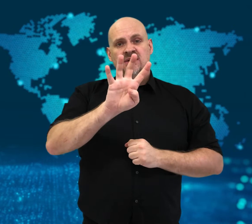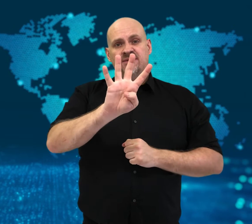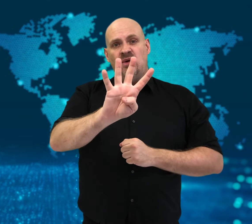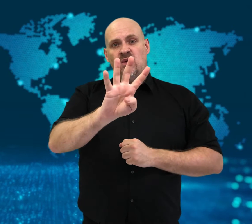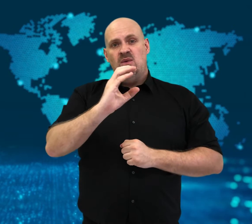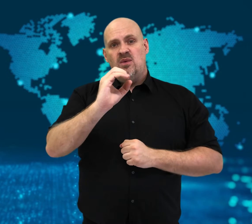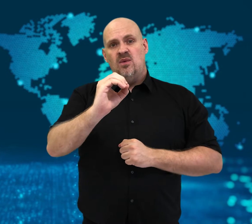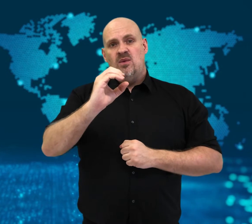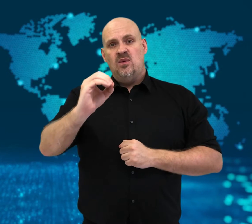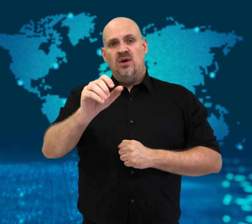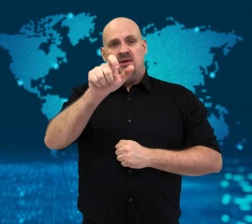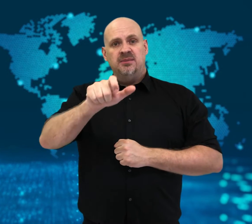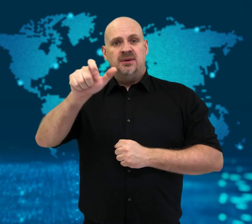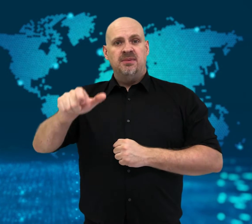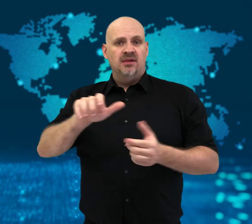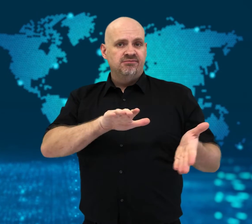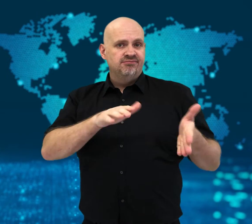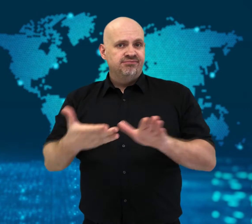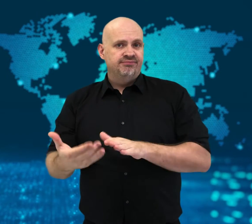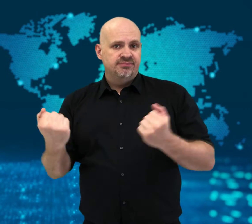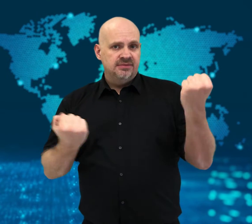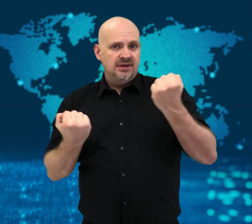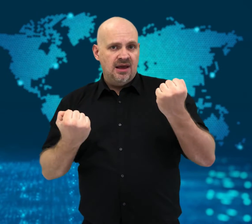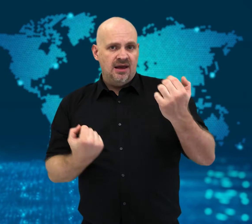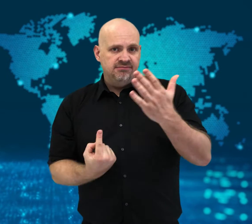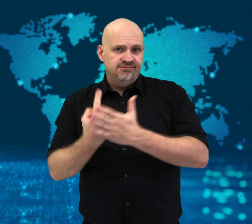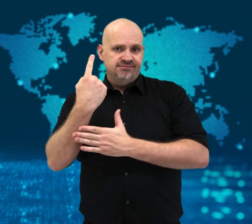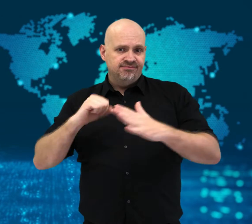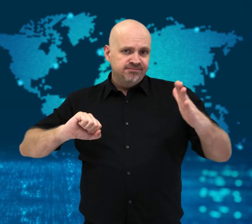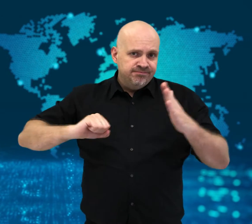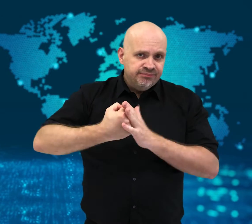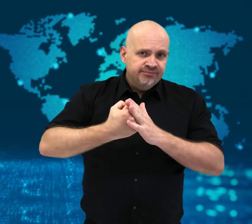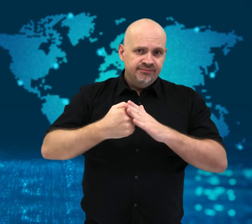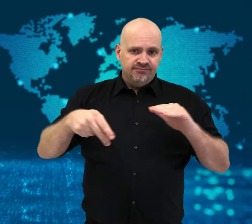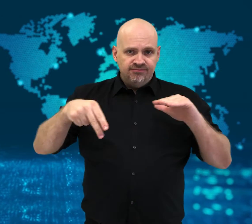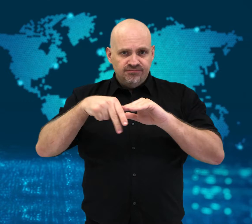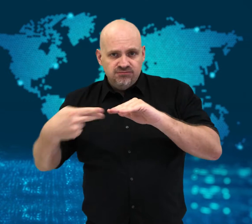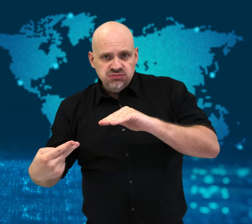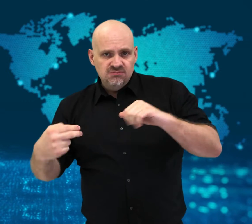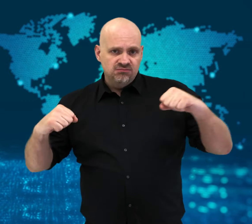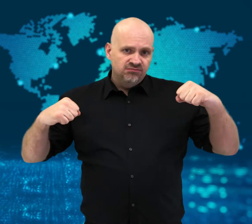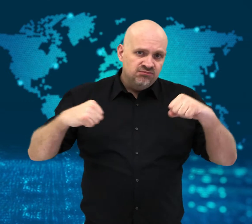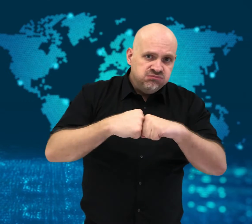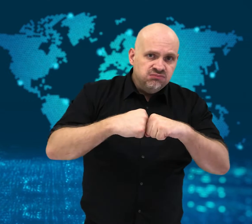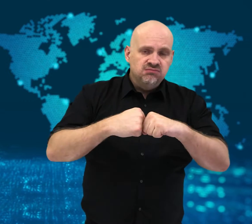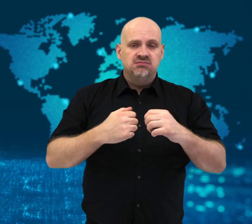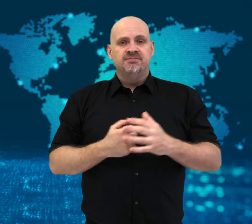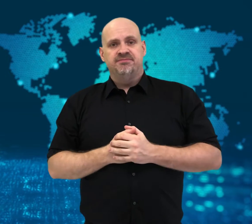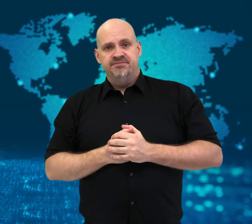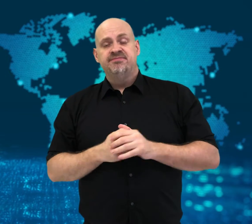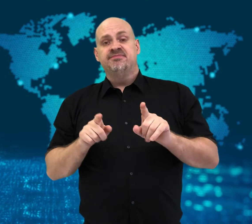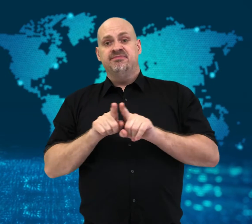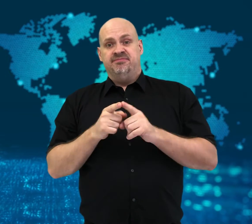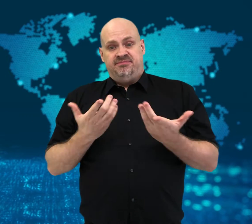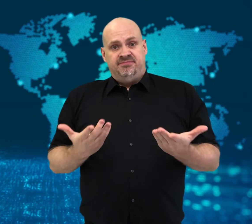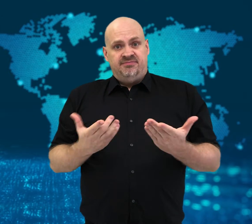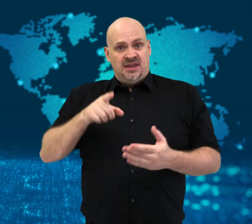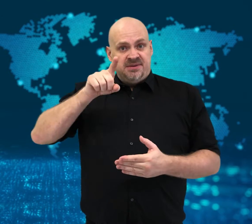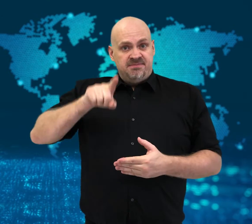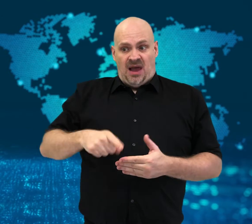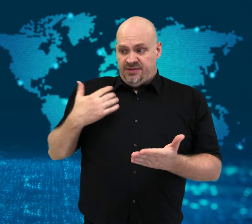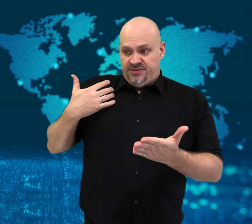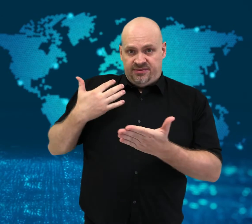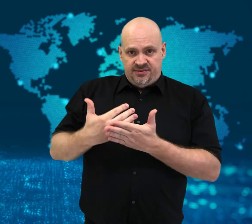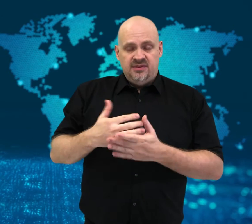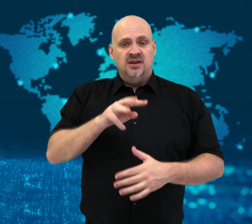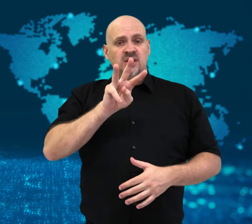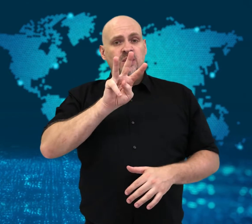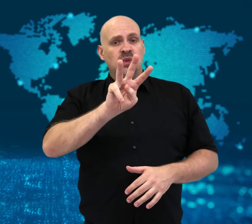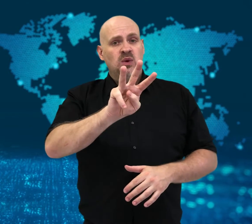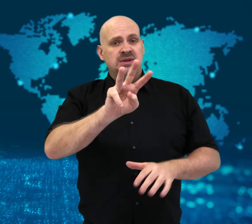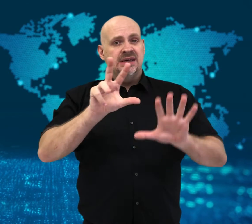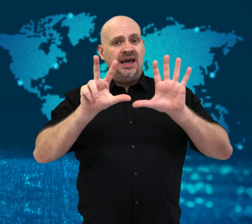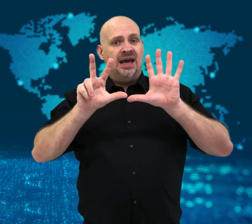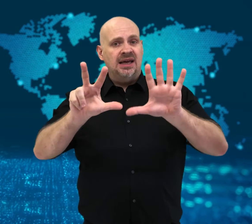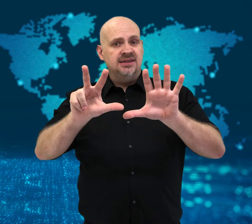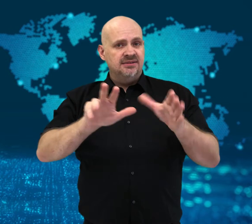Around 1,400 people die every year in car accidents and 38 people